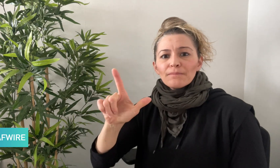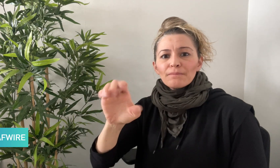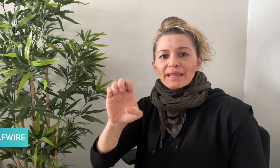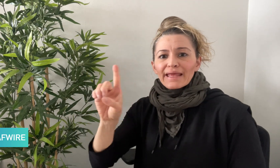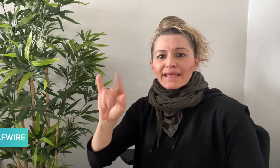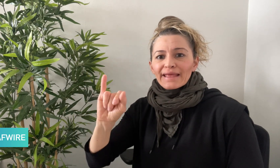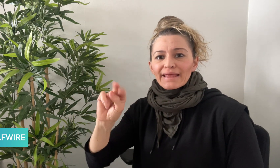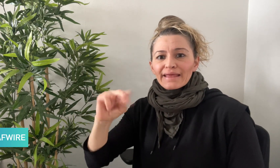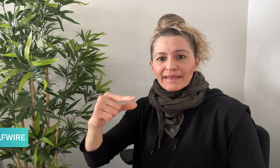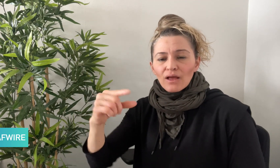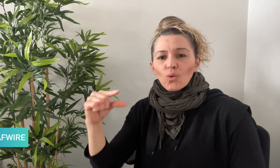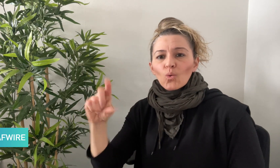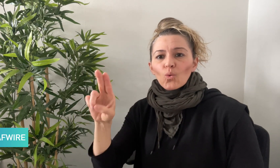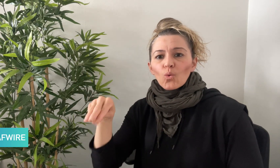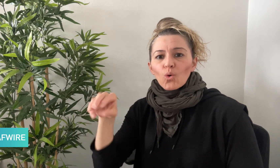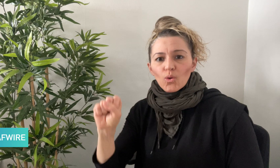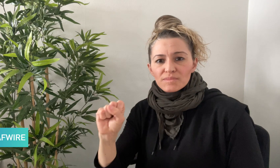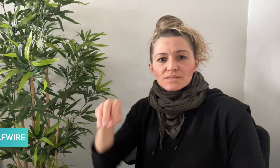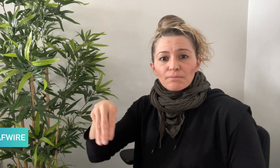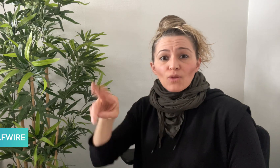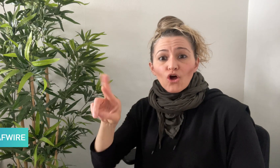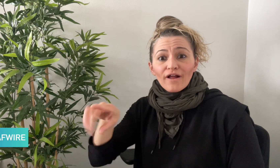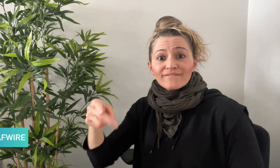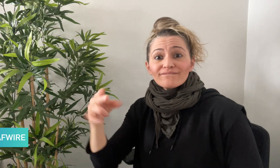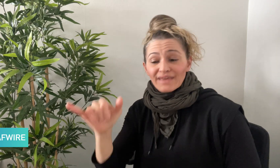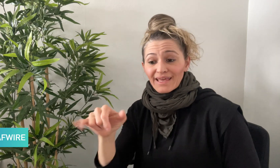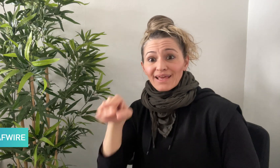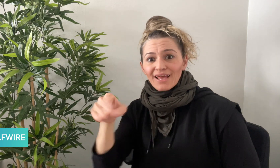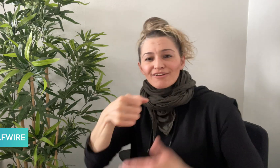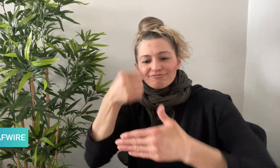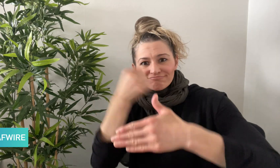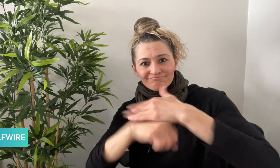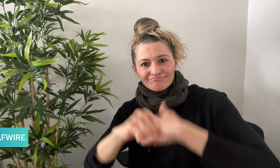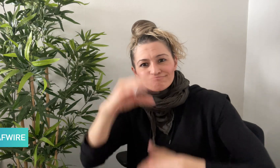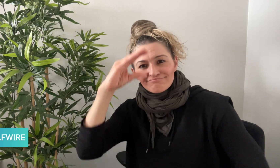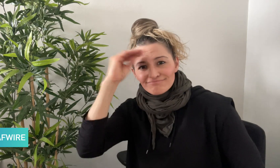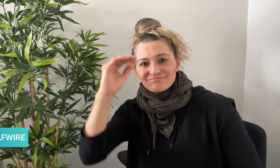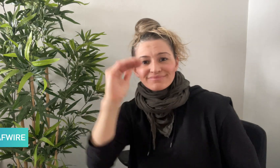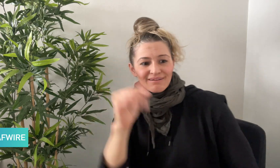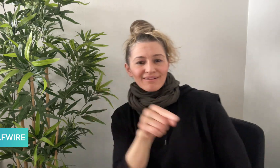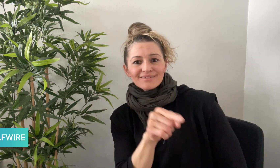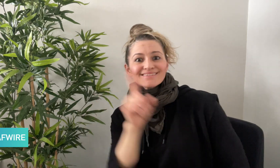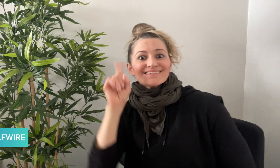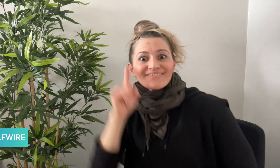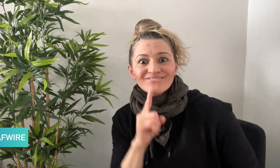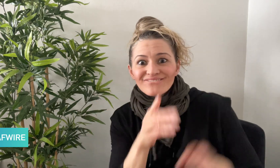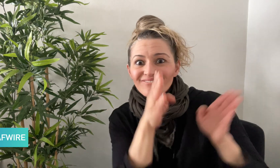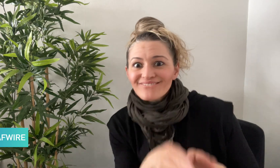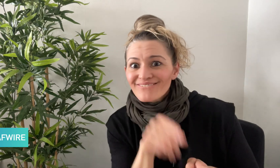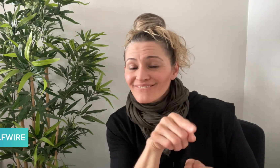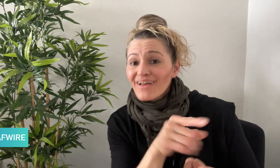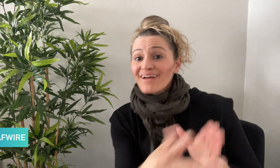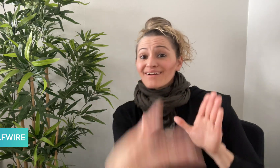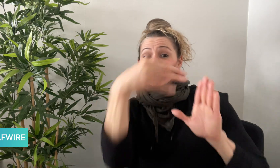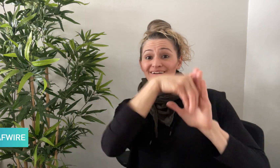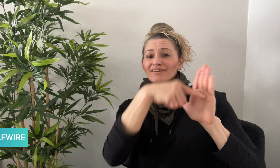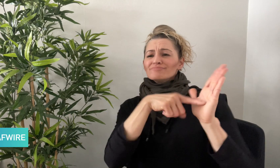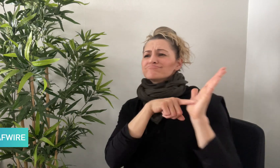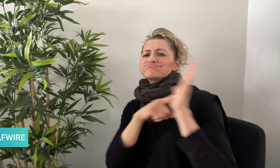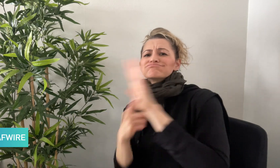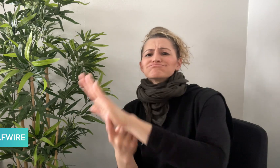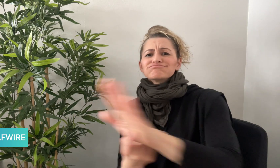in this episode, which follows Lisa Simpson as she discovers